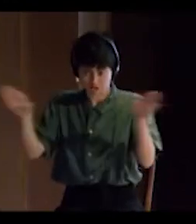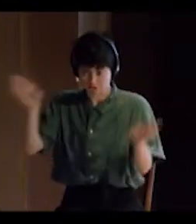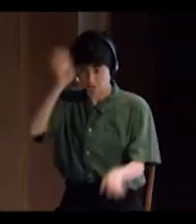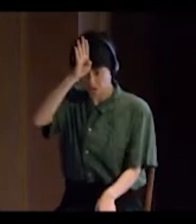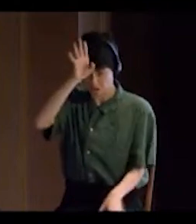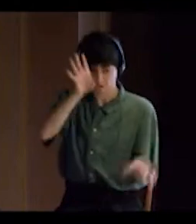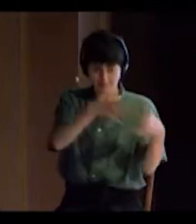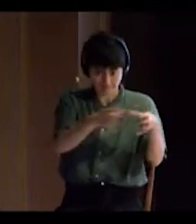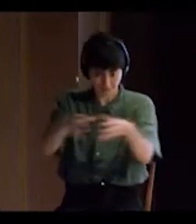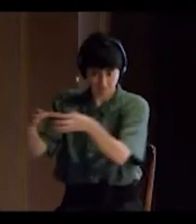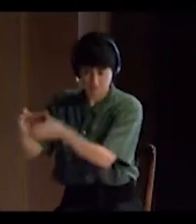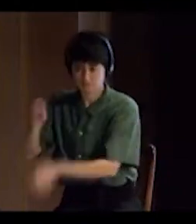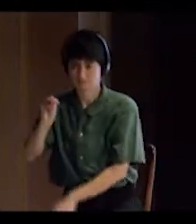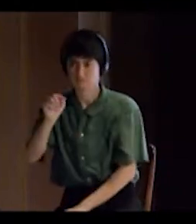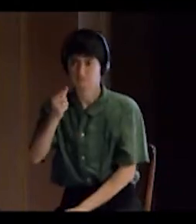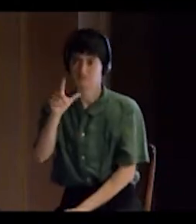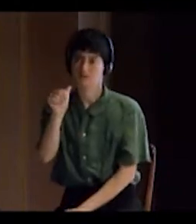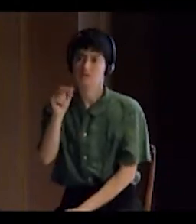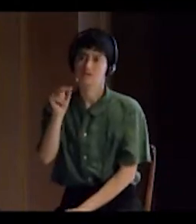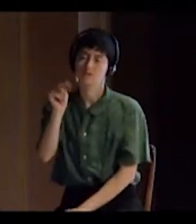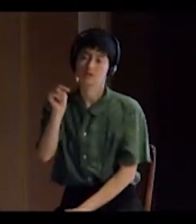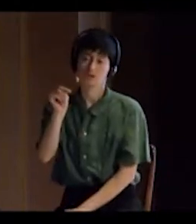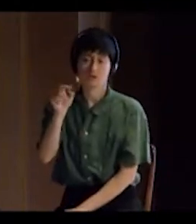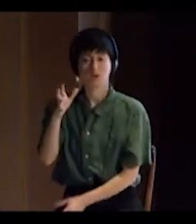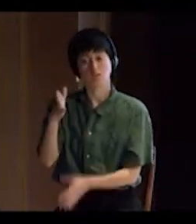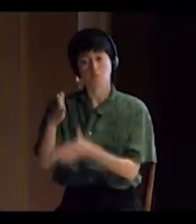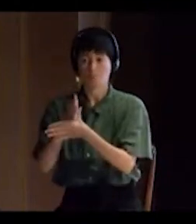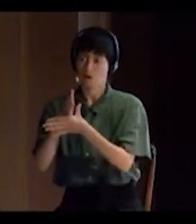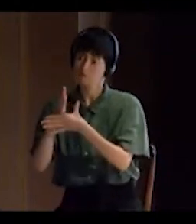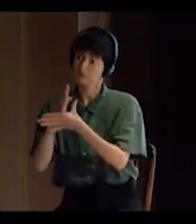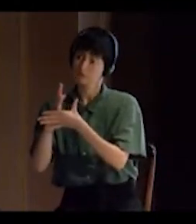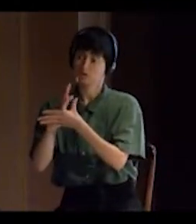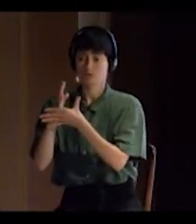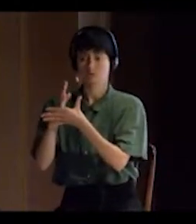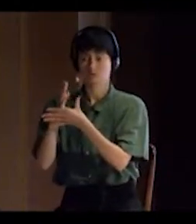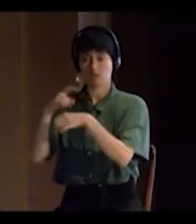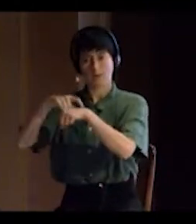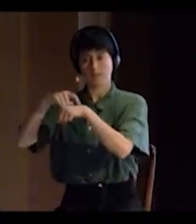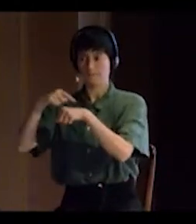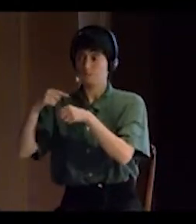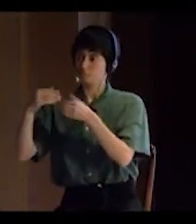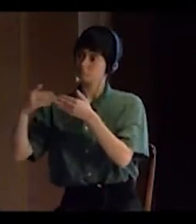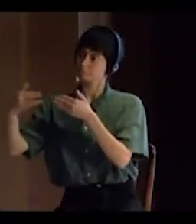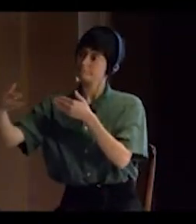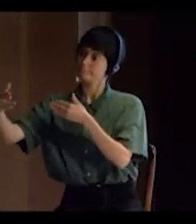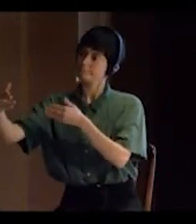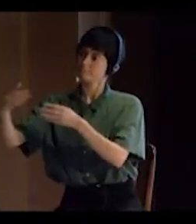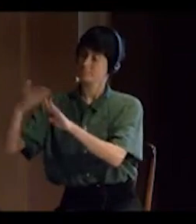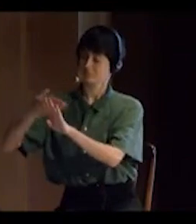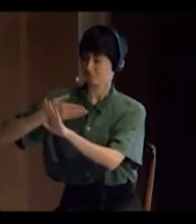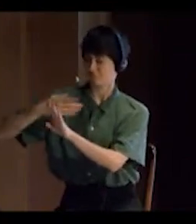So a colleague of mine thinks it's nurseries, I think it might be random. We'll find out.